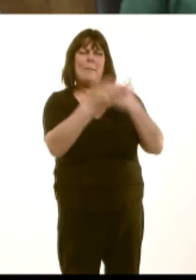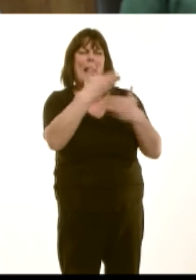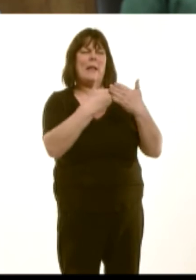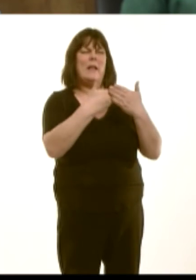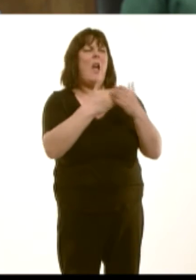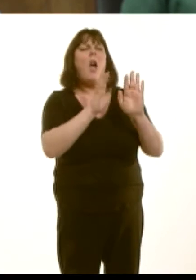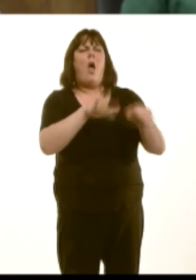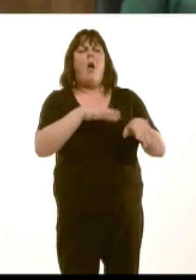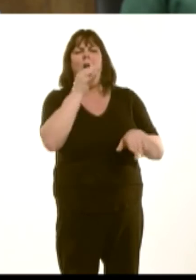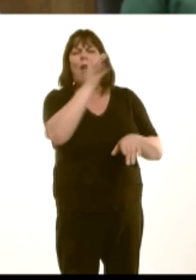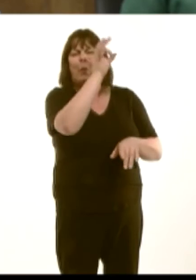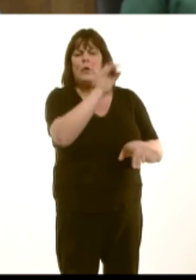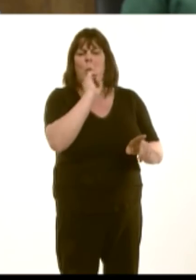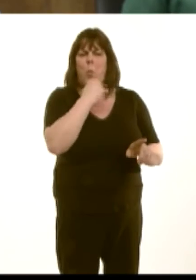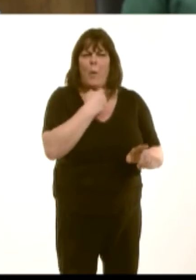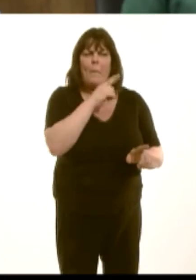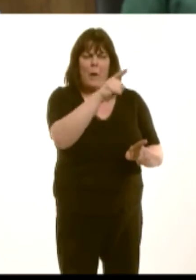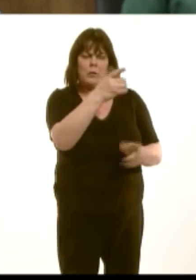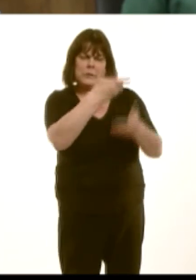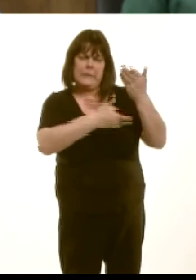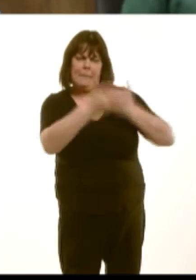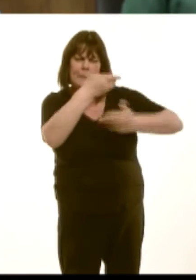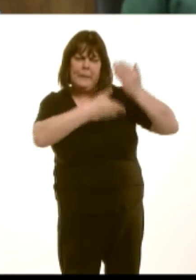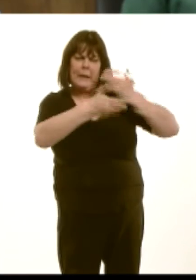question to them todayóbut what Plaid Cymru will need to explain over the course of the